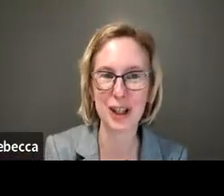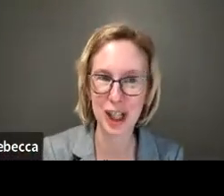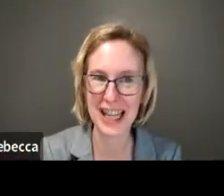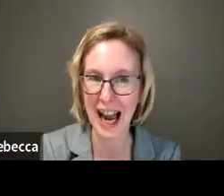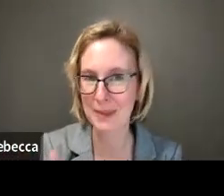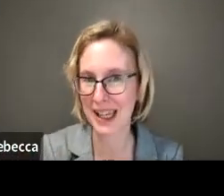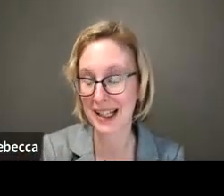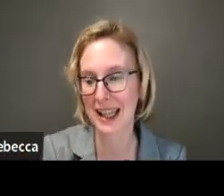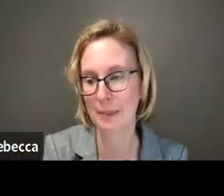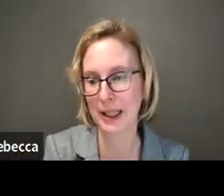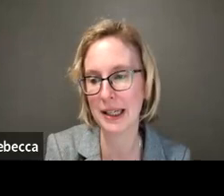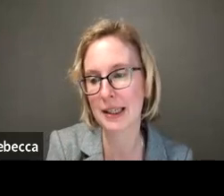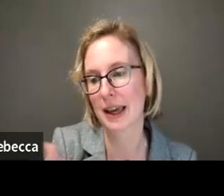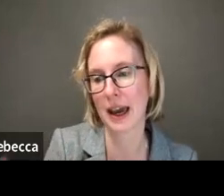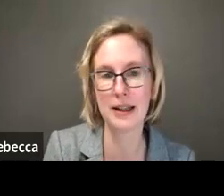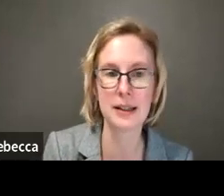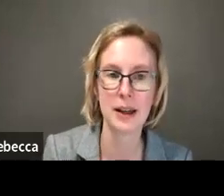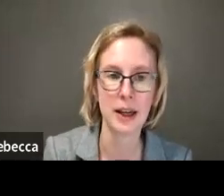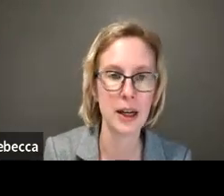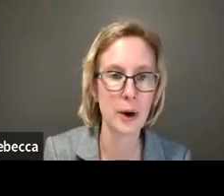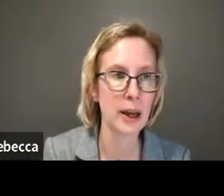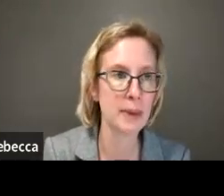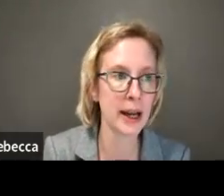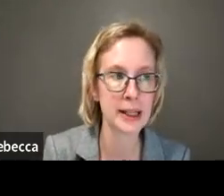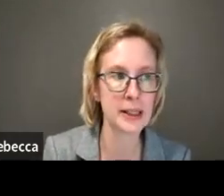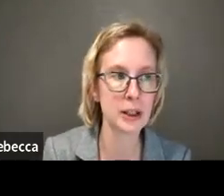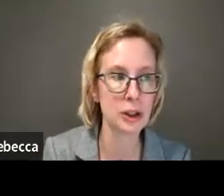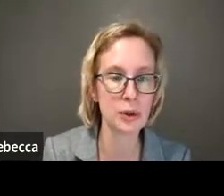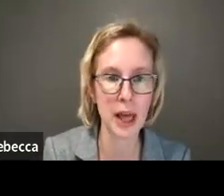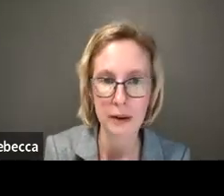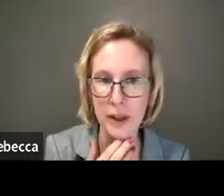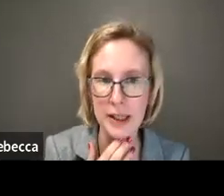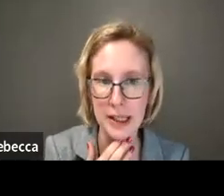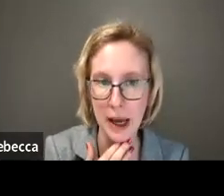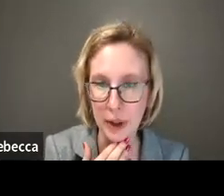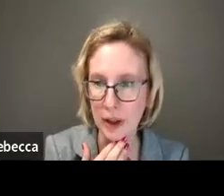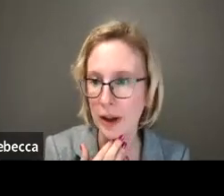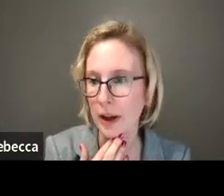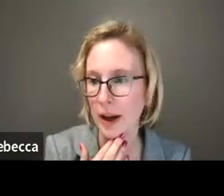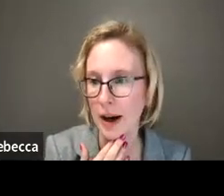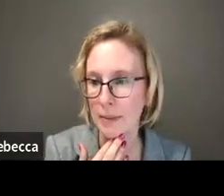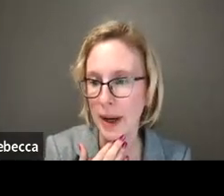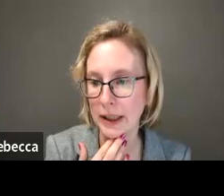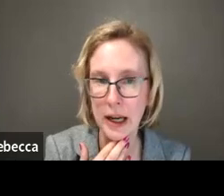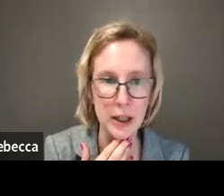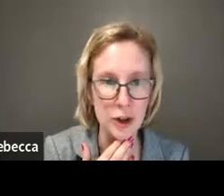it took time to get to that place. And you know him and I continue to do a lot of things together and leaned on each